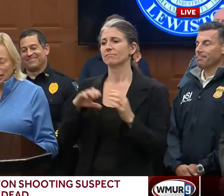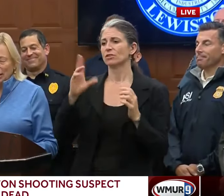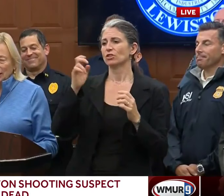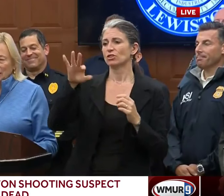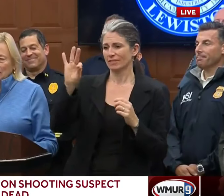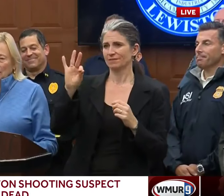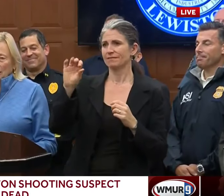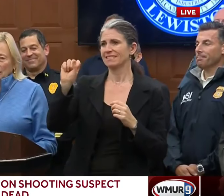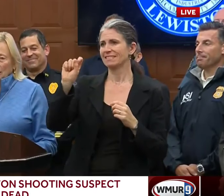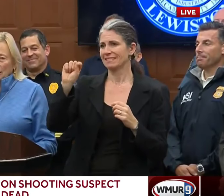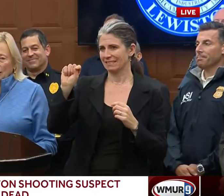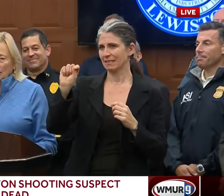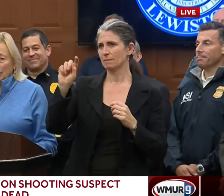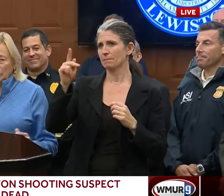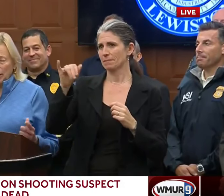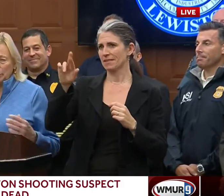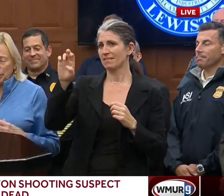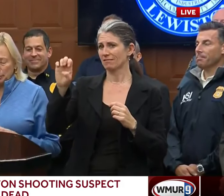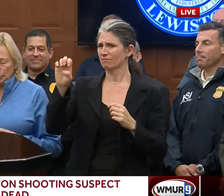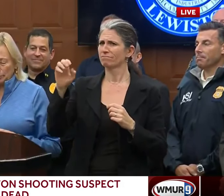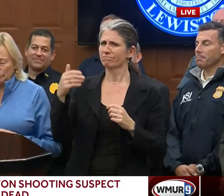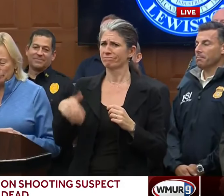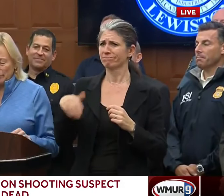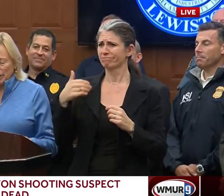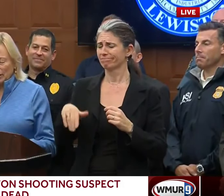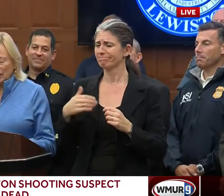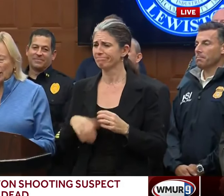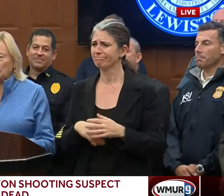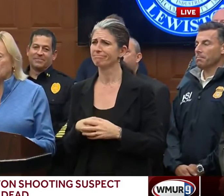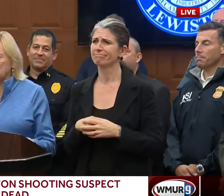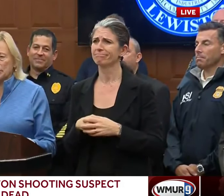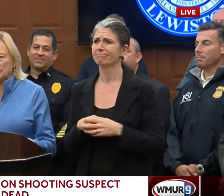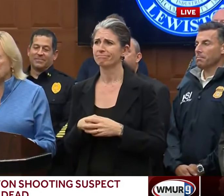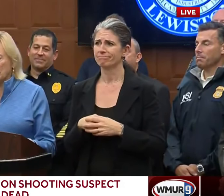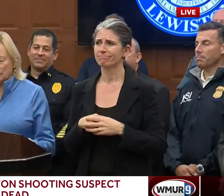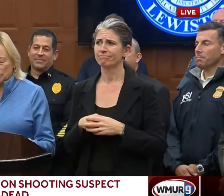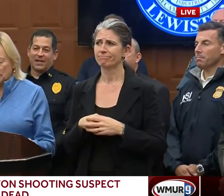THAT GUY. LEWISTON POLICE CHIEF SAINT PIERRE.